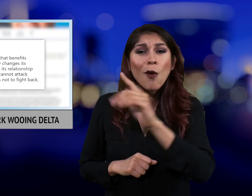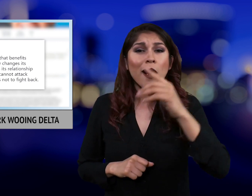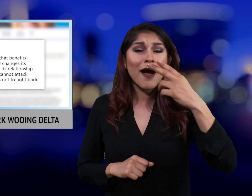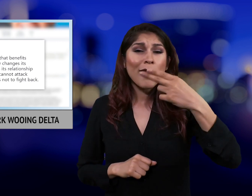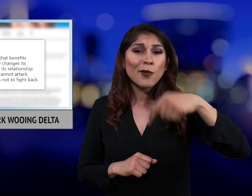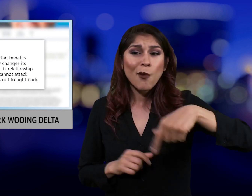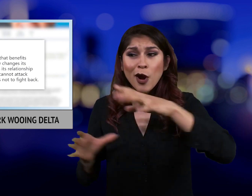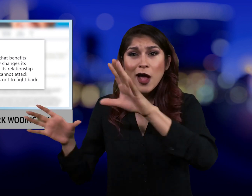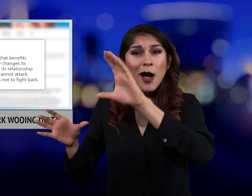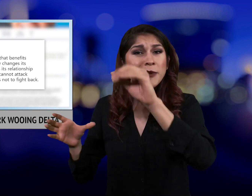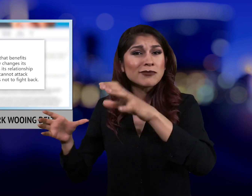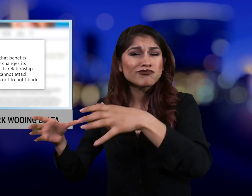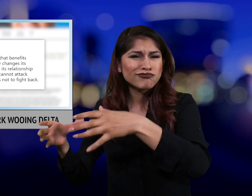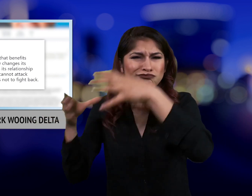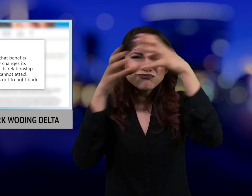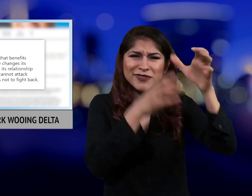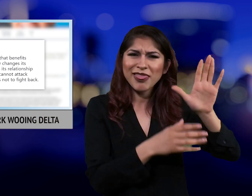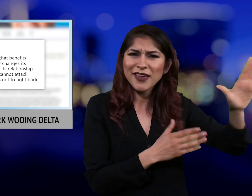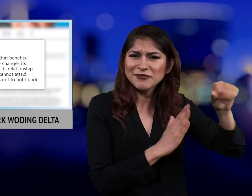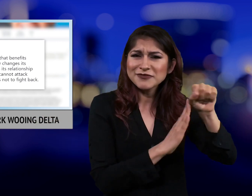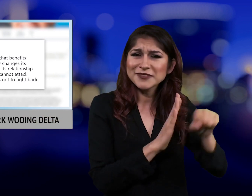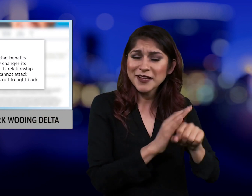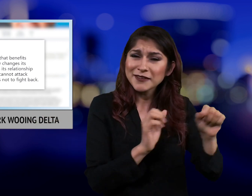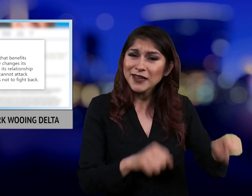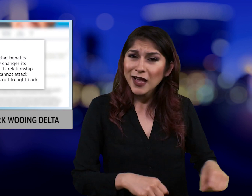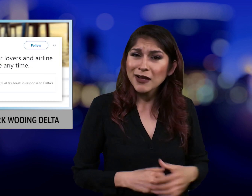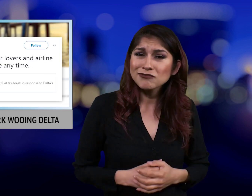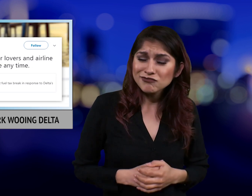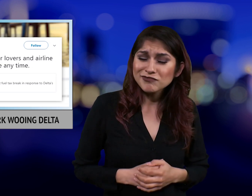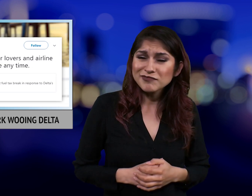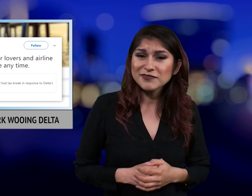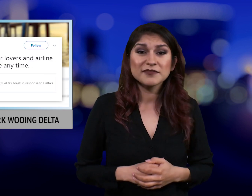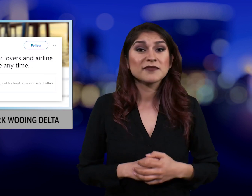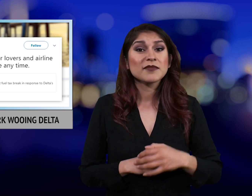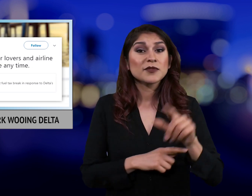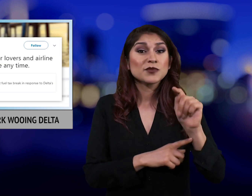its headquarters to their states.